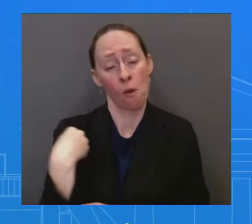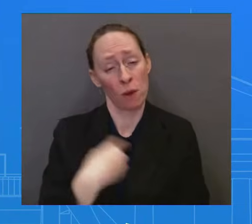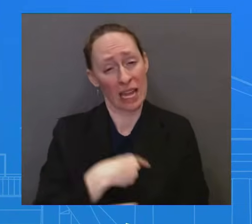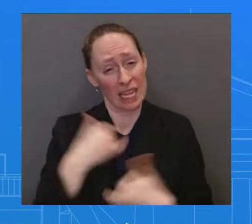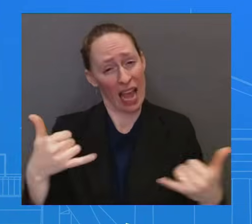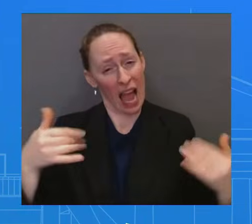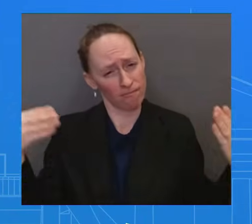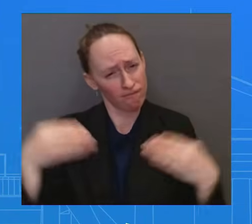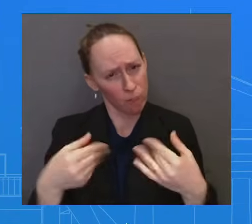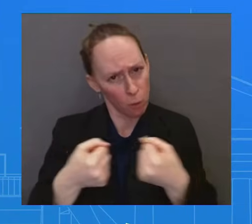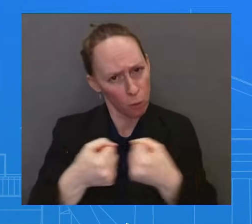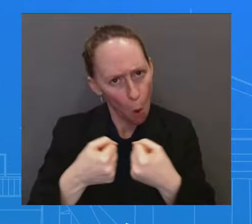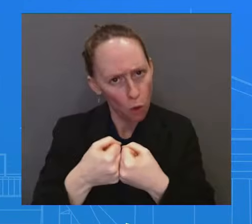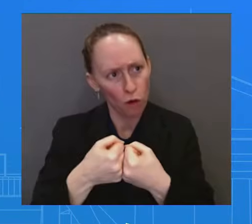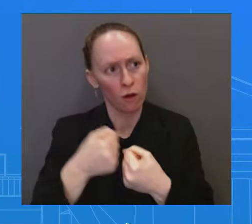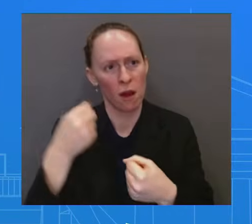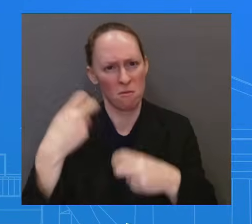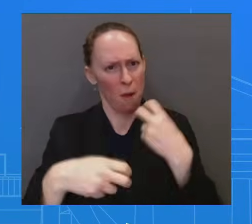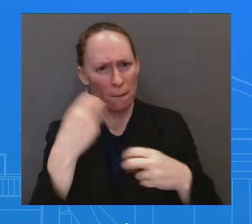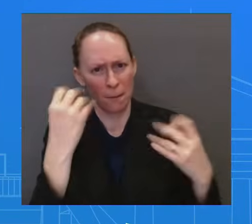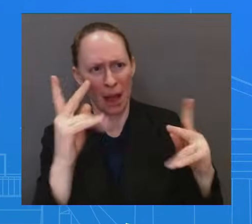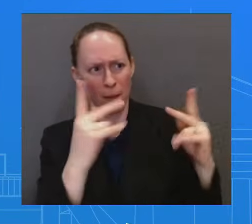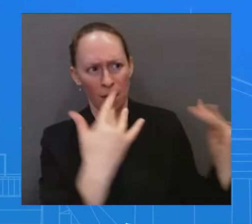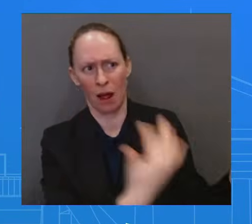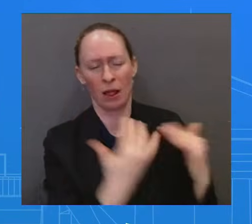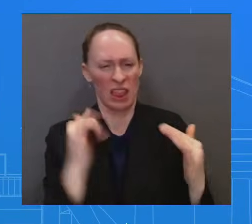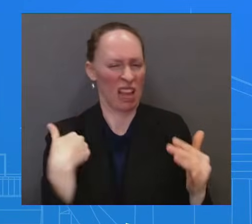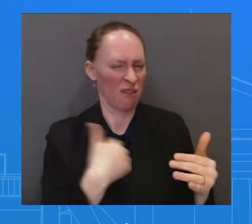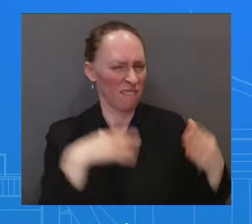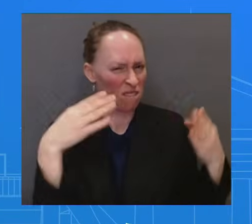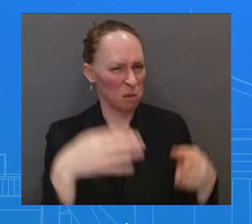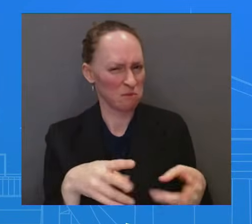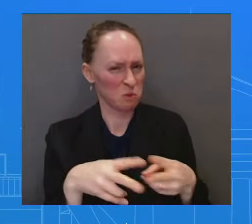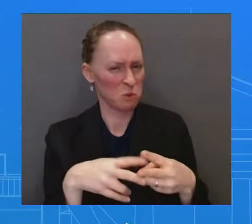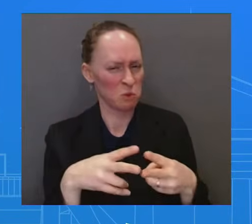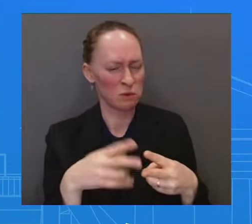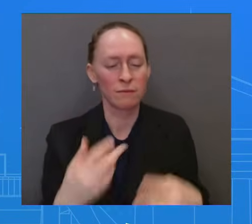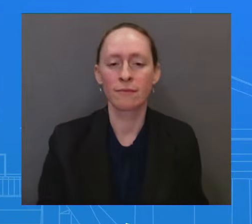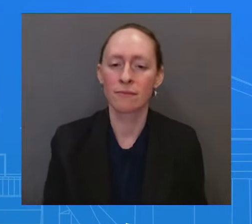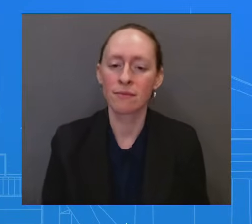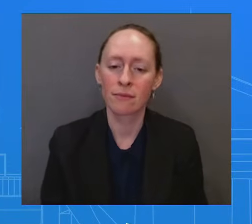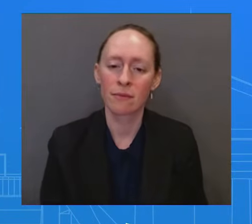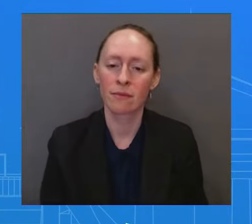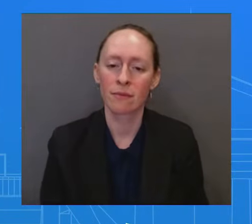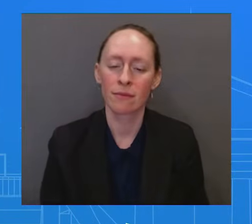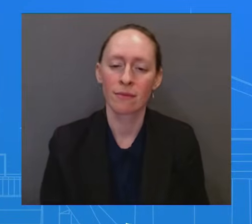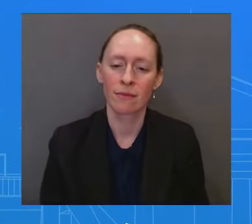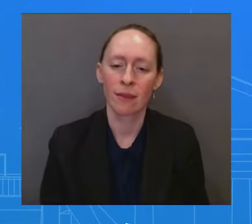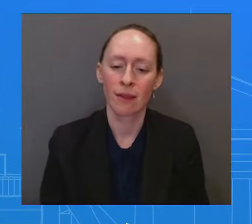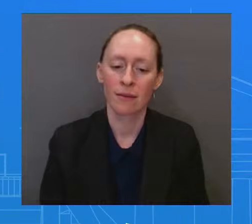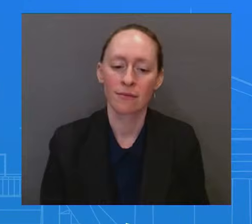that they're resourced at about half -- to deal with about half the volume of encounters that they're seeing, that smugglers are putting migrants more and more at risk